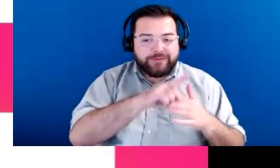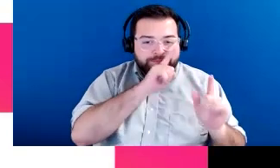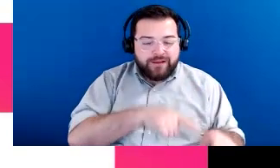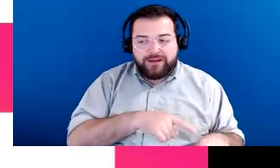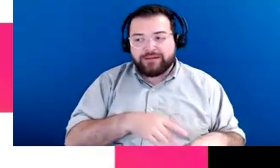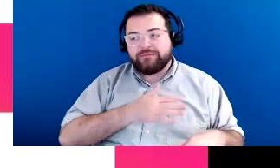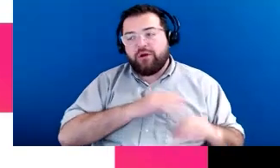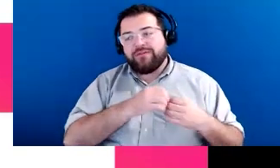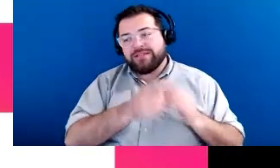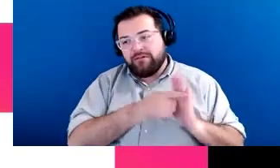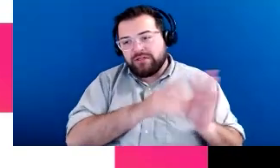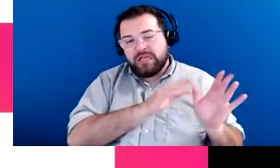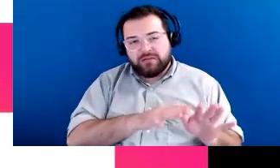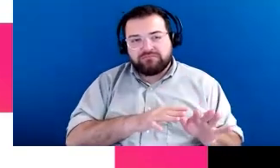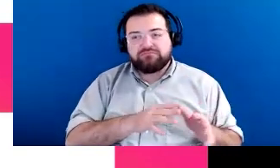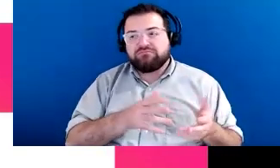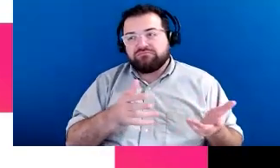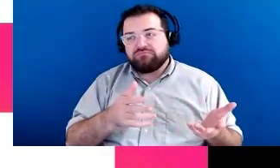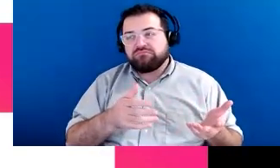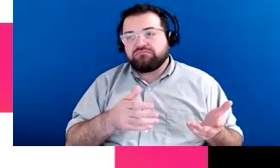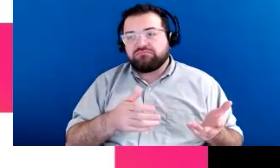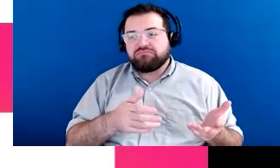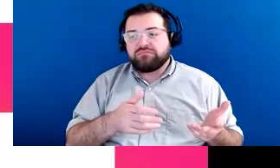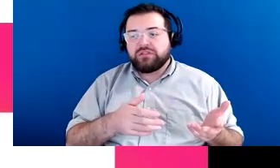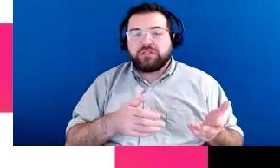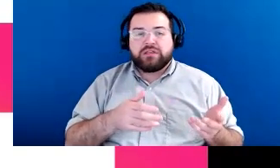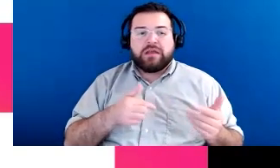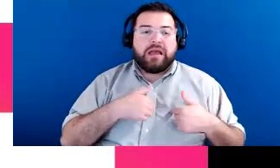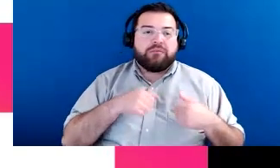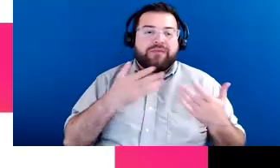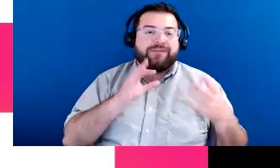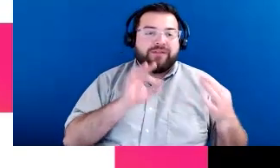I'll be giving you, feedback on your assignments.